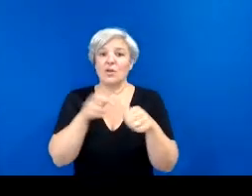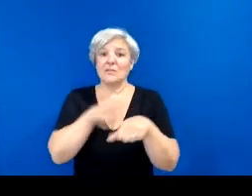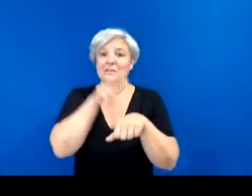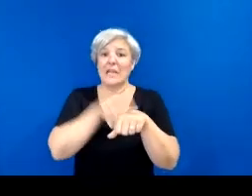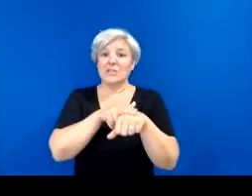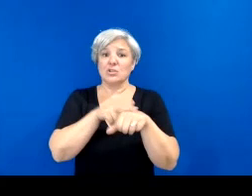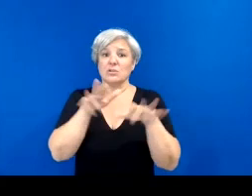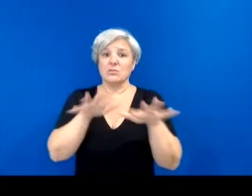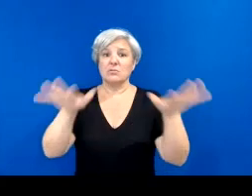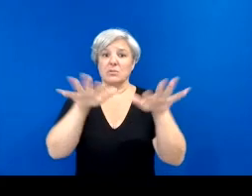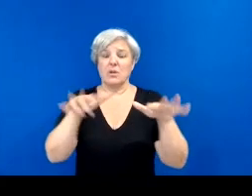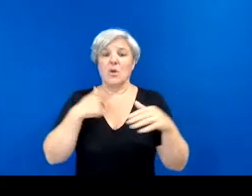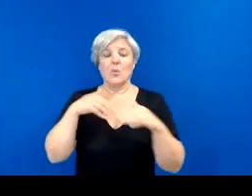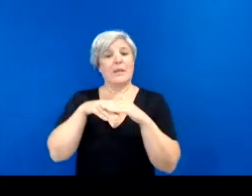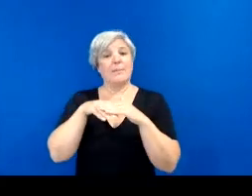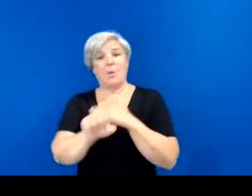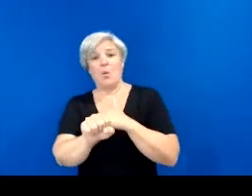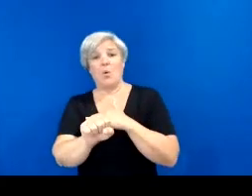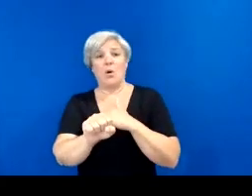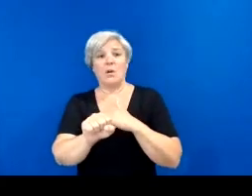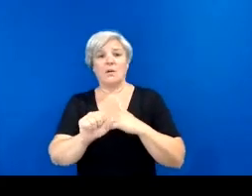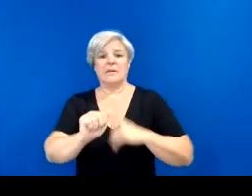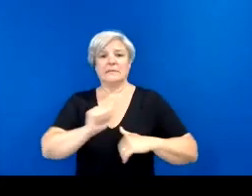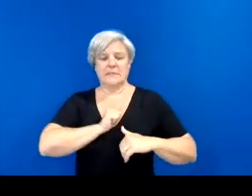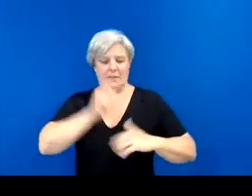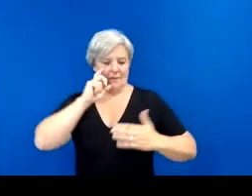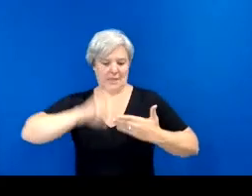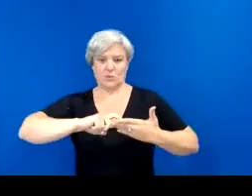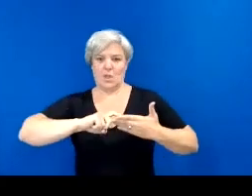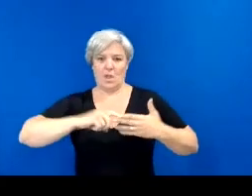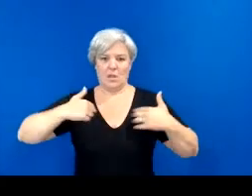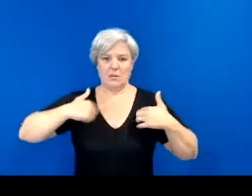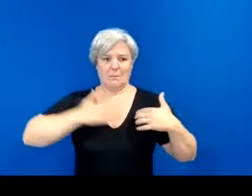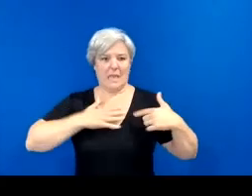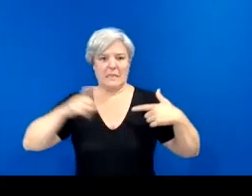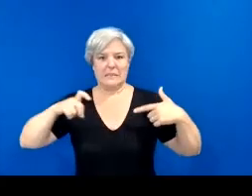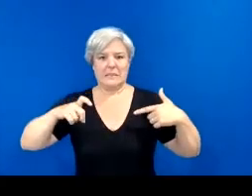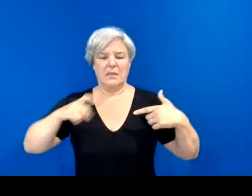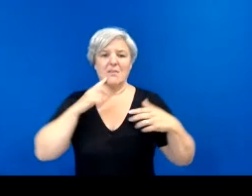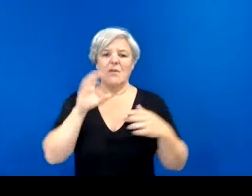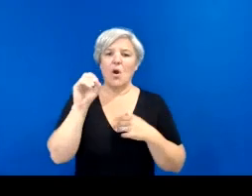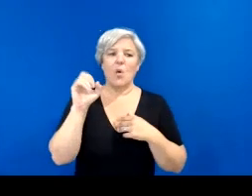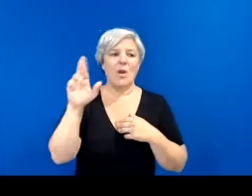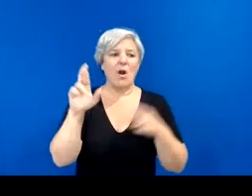Right. We come into the world self-actualized. So another way to think about resources is, well, I got a Western perspective.